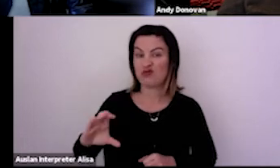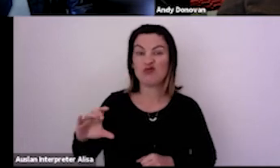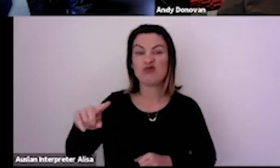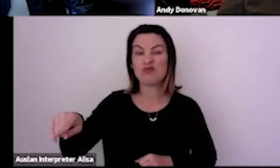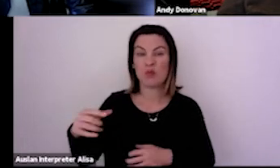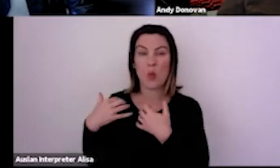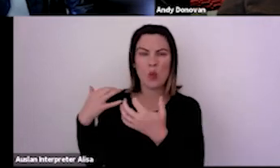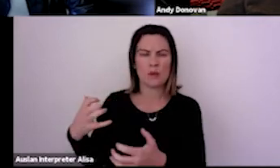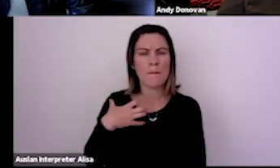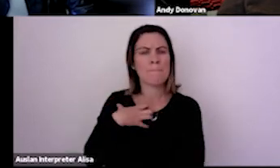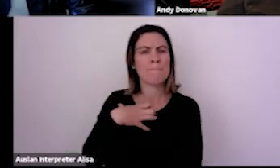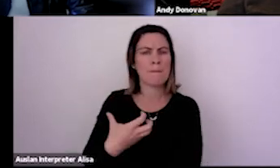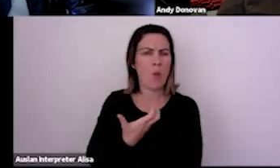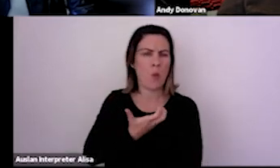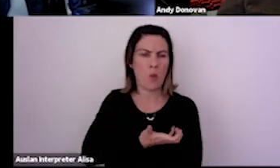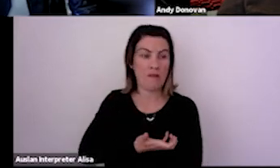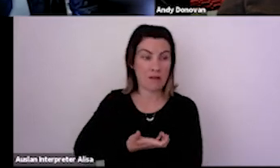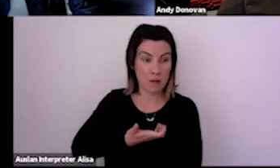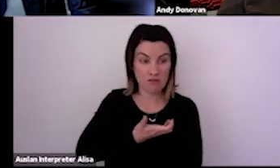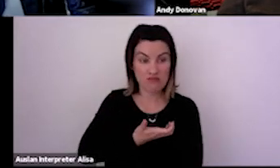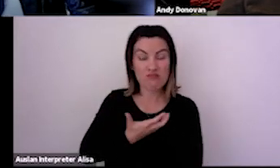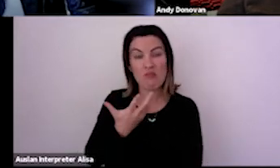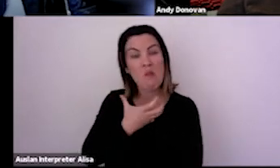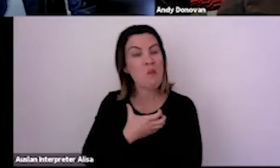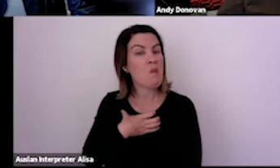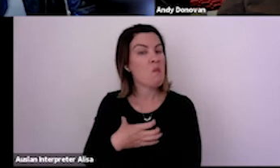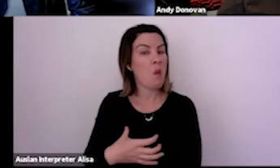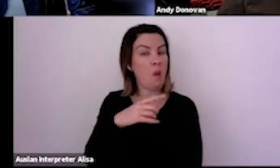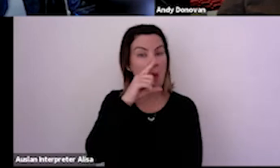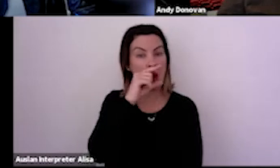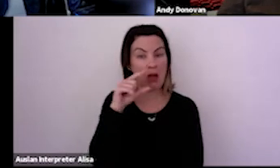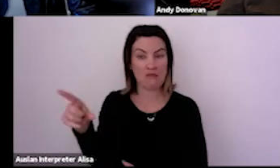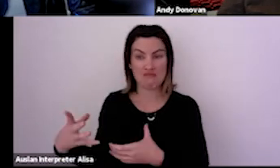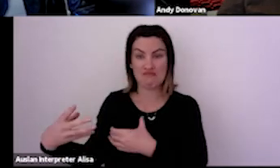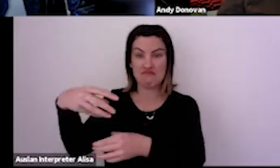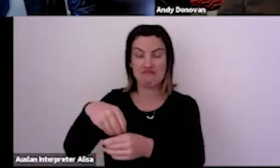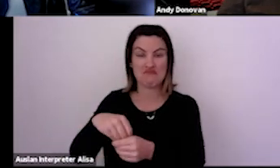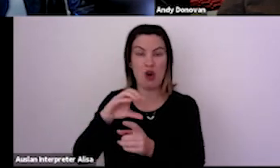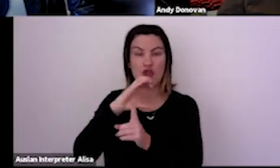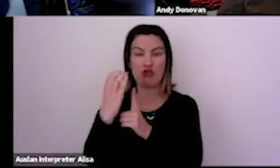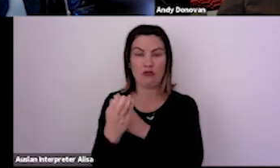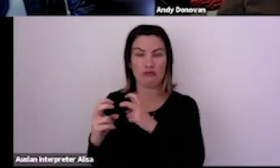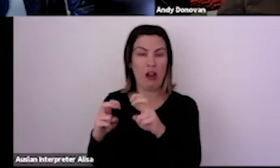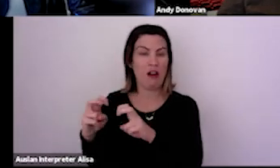the list - they are more likely to have participated in a cultural activity lately. They are less likely to have